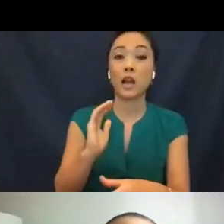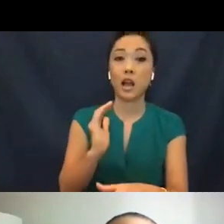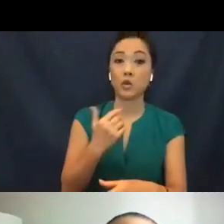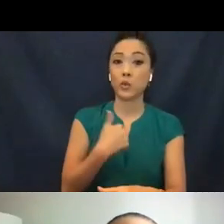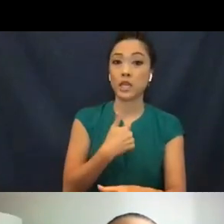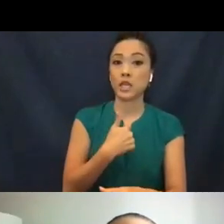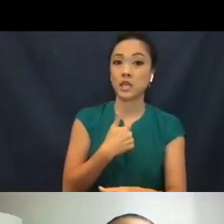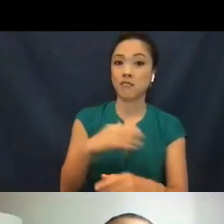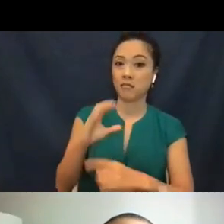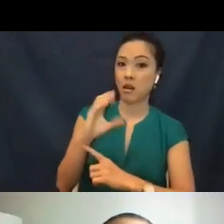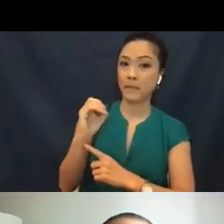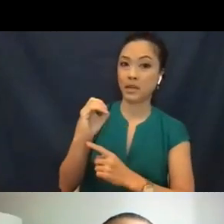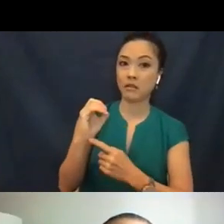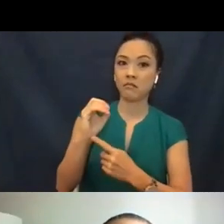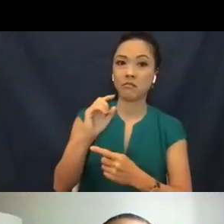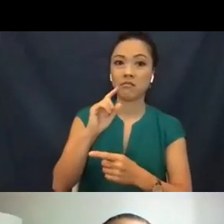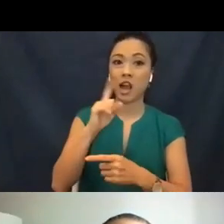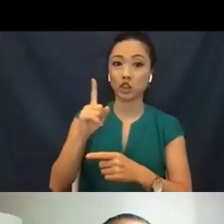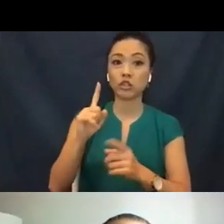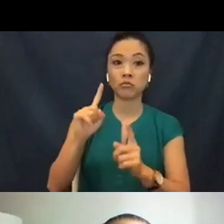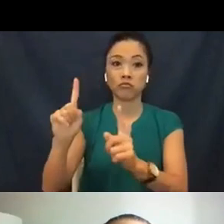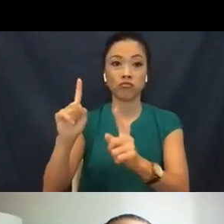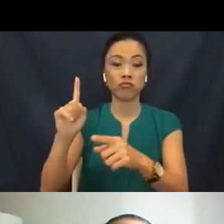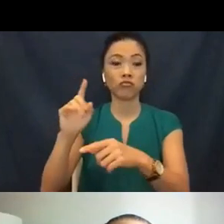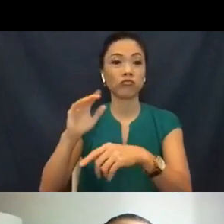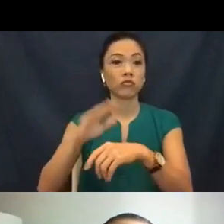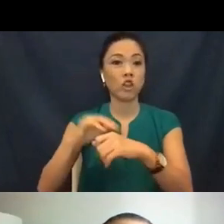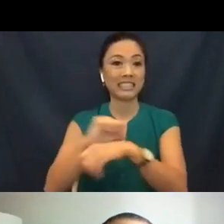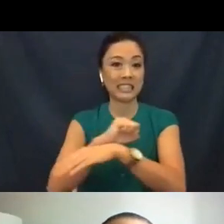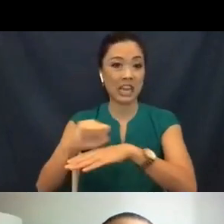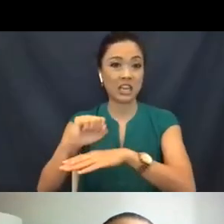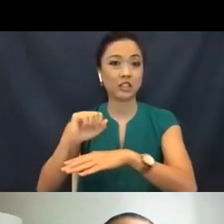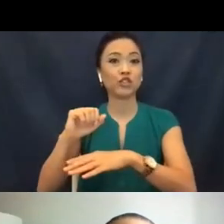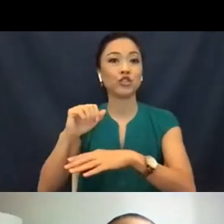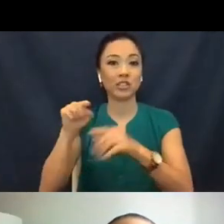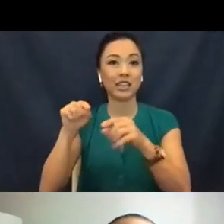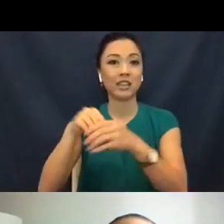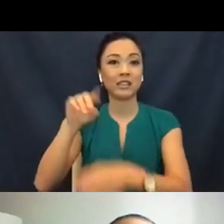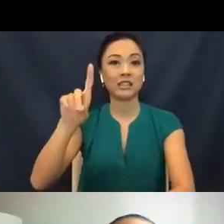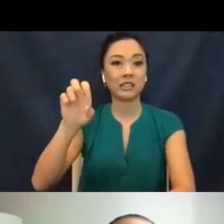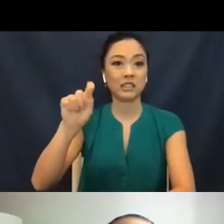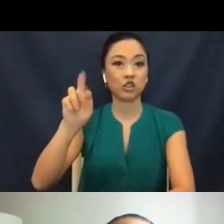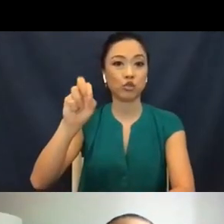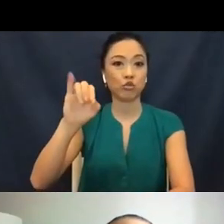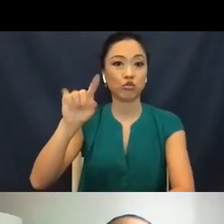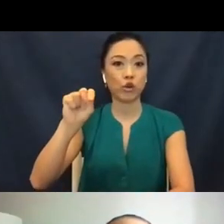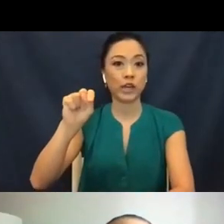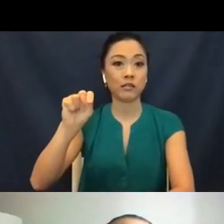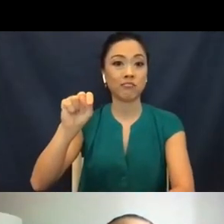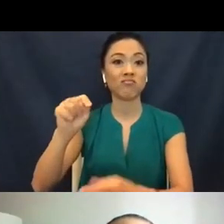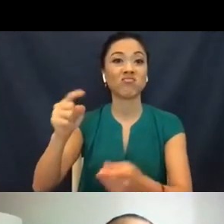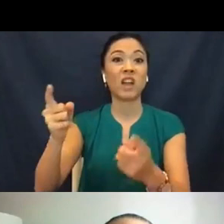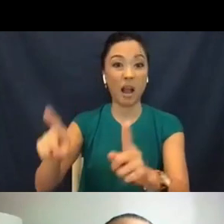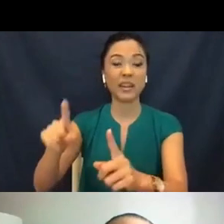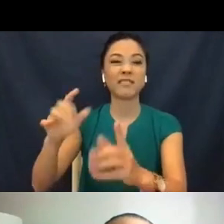on stage in Detroit went the shutdown was happening. We were just finishing up a lecture